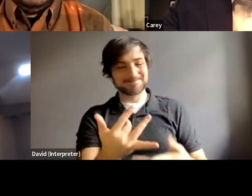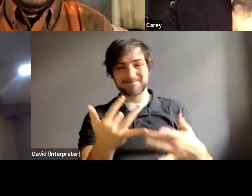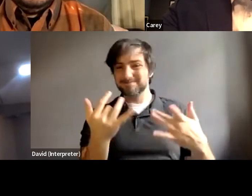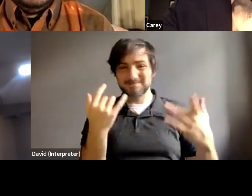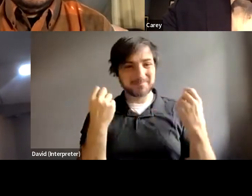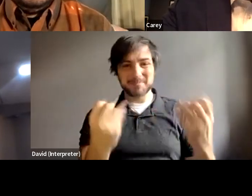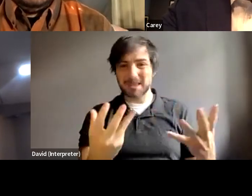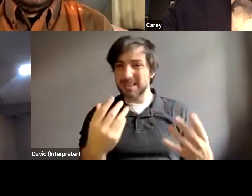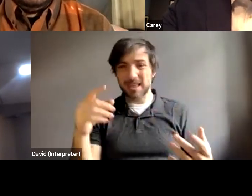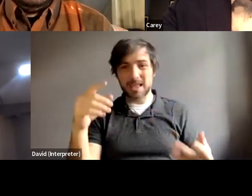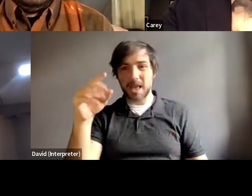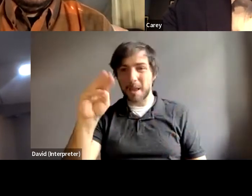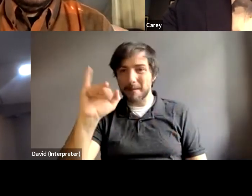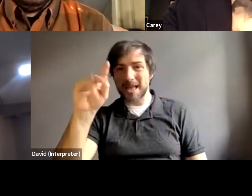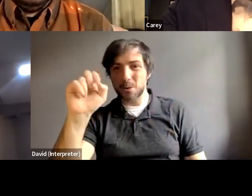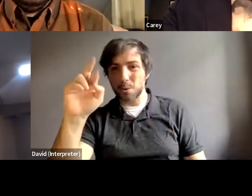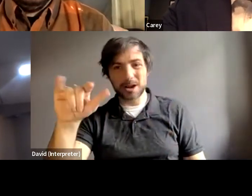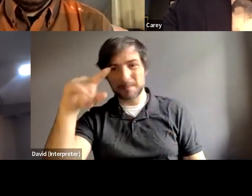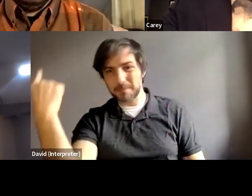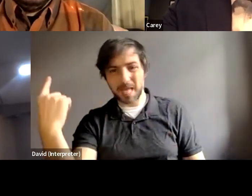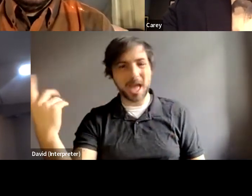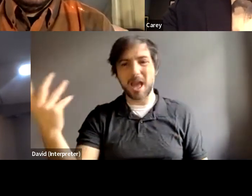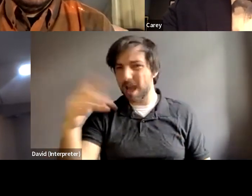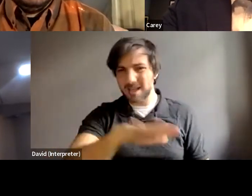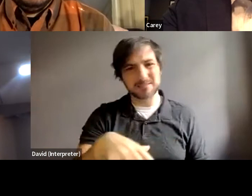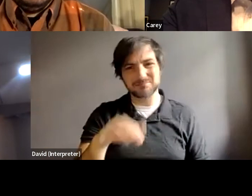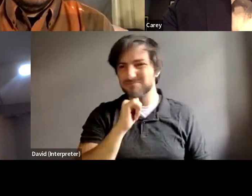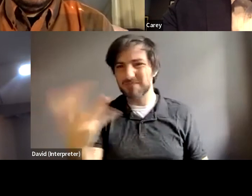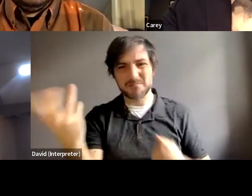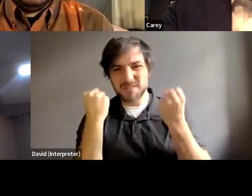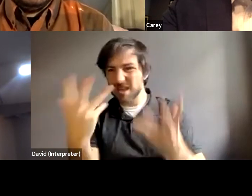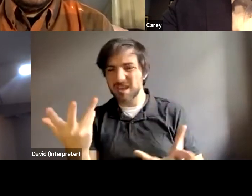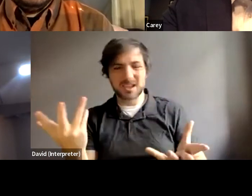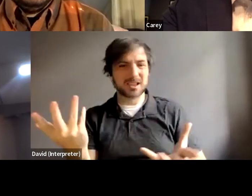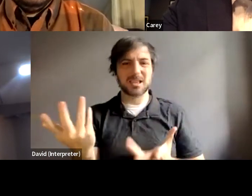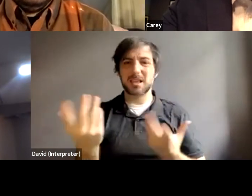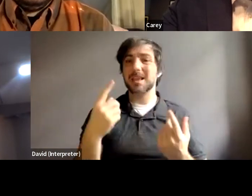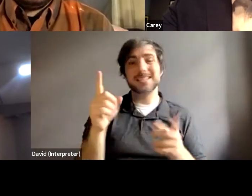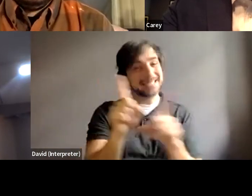not a lot of participation from individuals within the LGBTQ community.